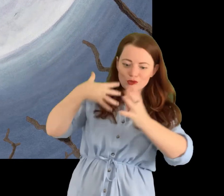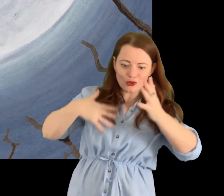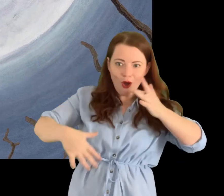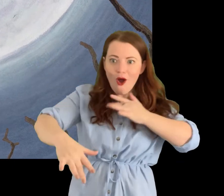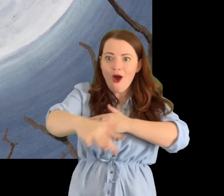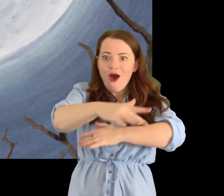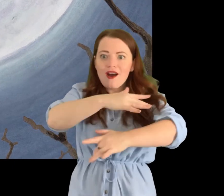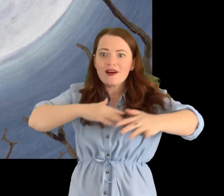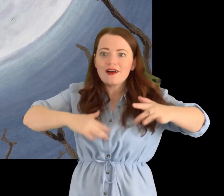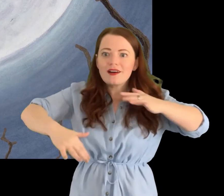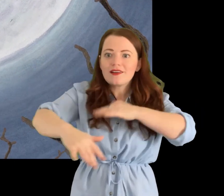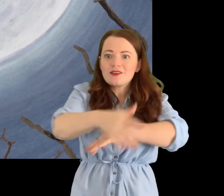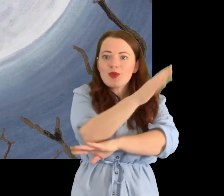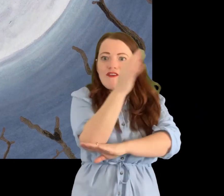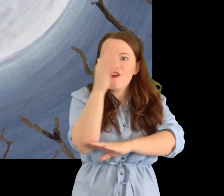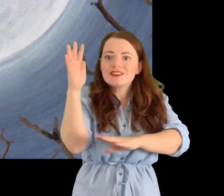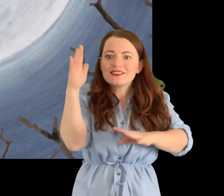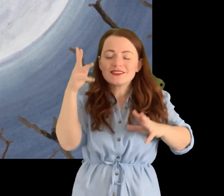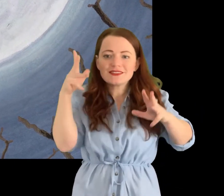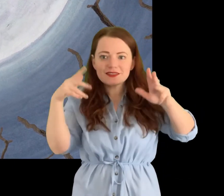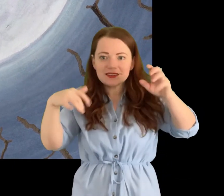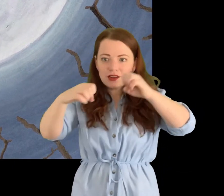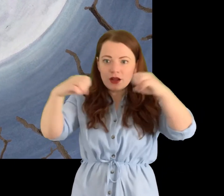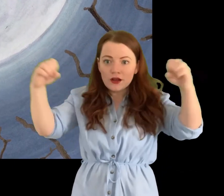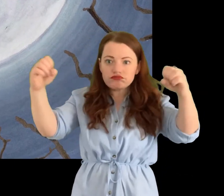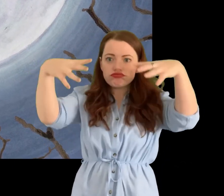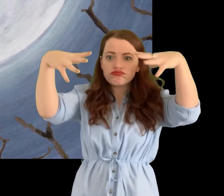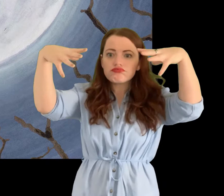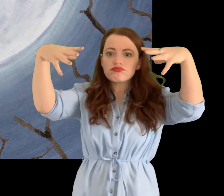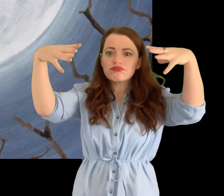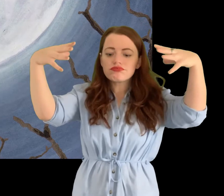Shon down through the forest ceiling Through the leaves and there before them